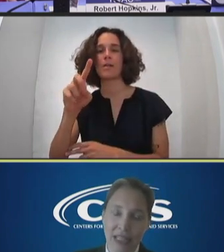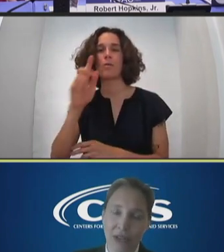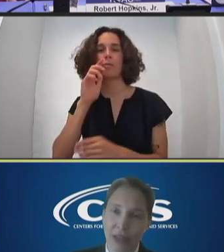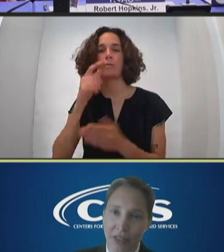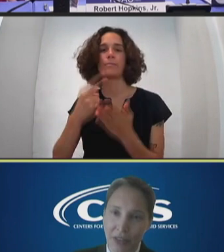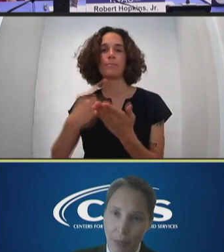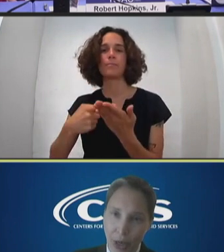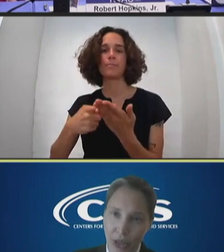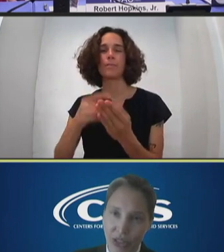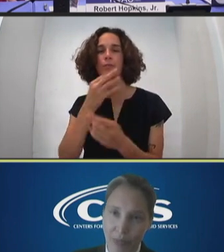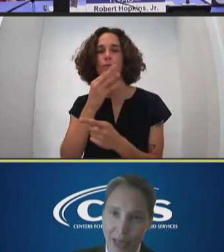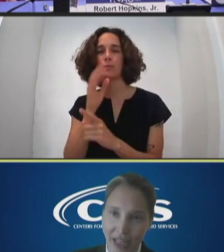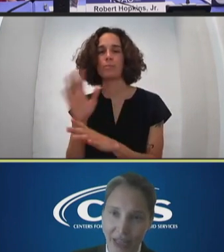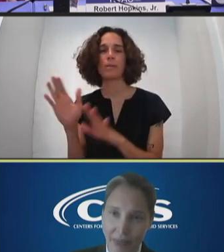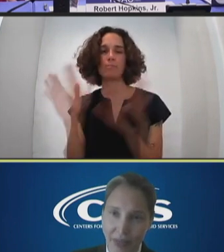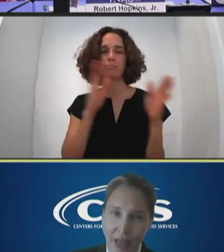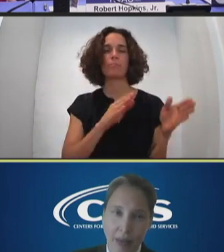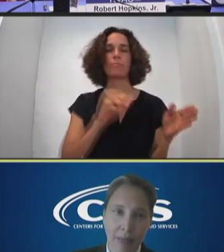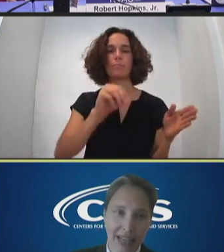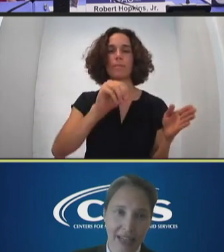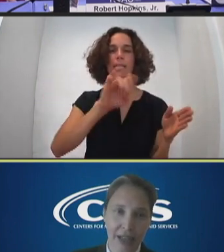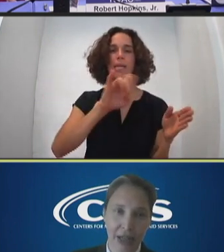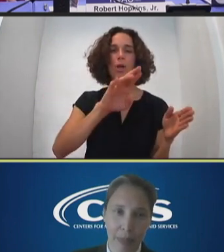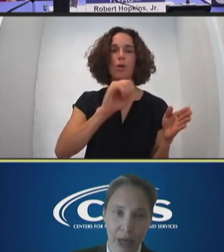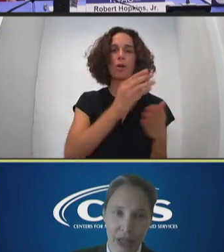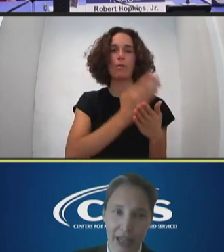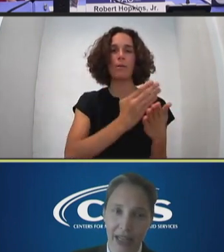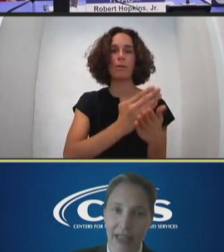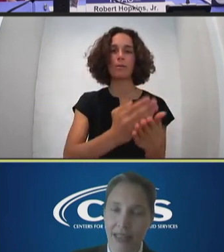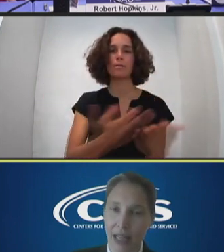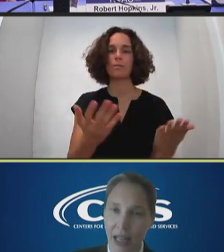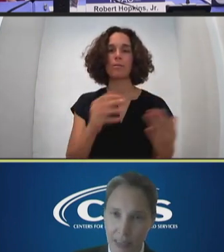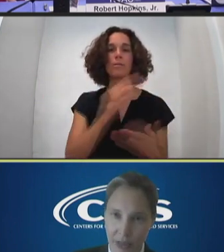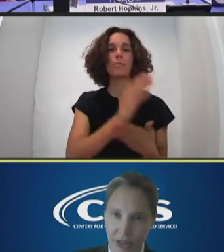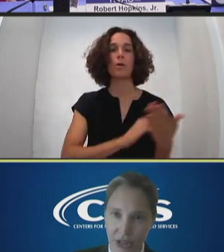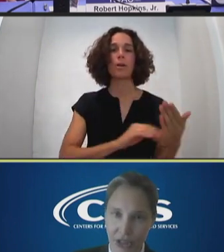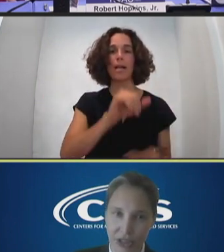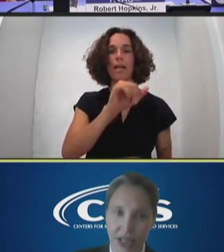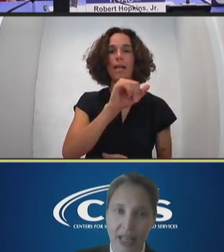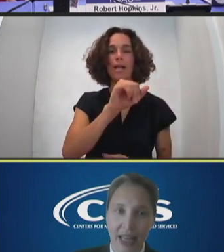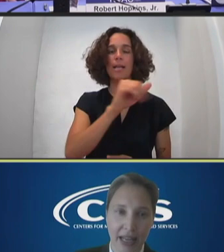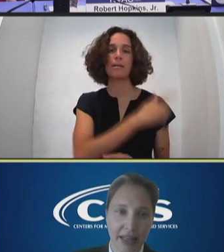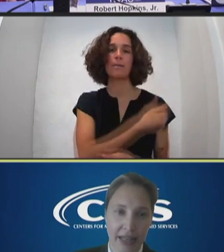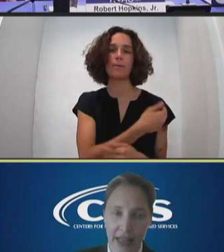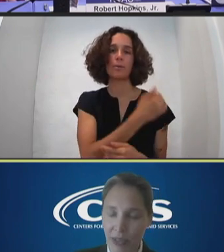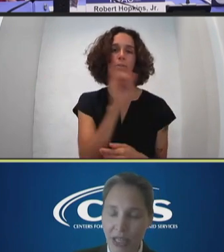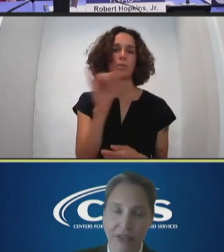So, now the parts of Medicare, Medicare Part A is hospital insurance. And it helps cover